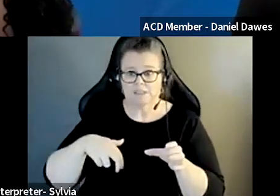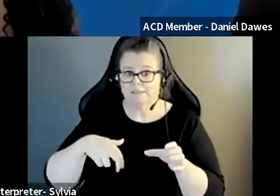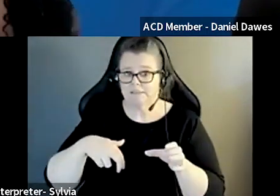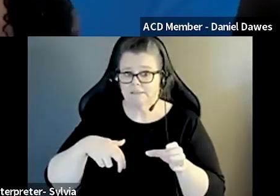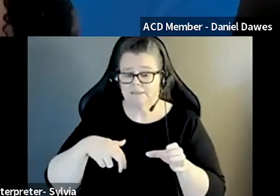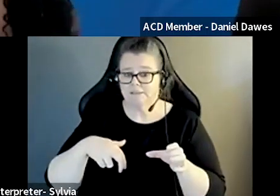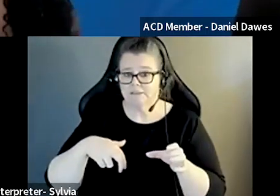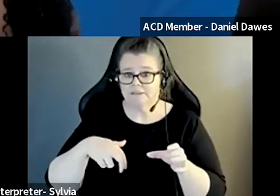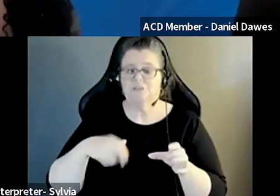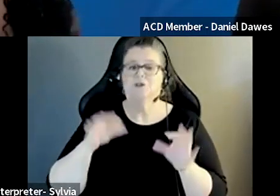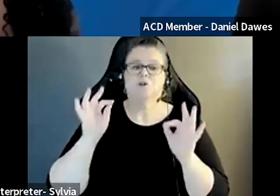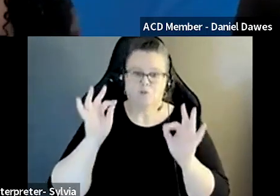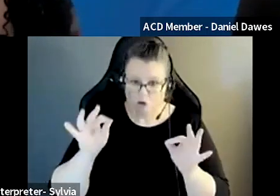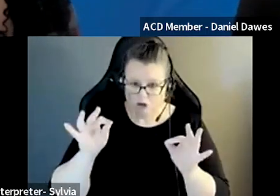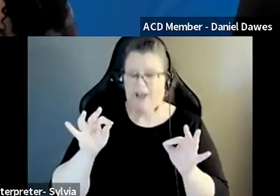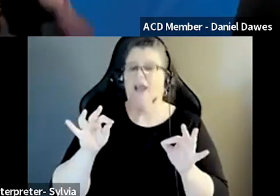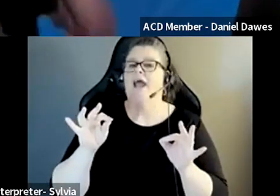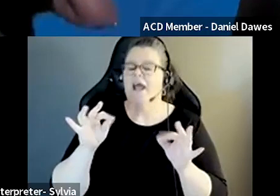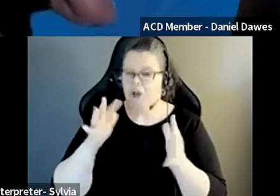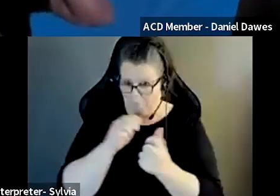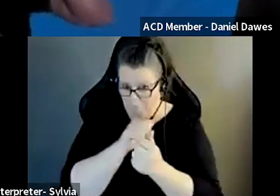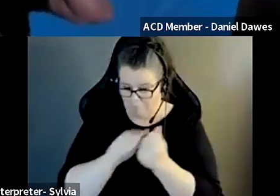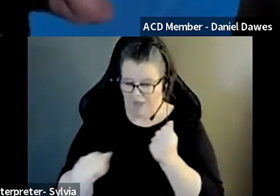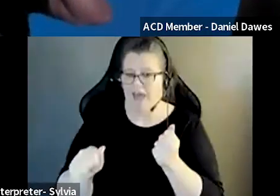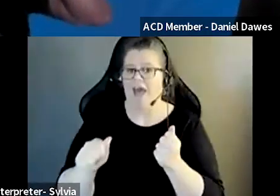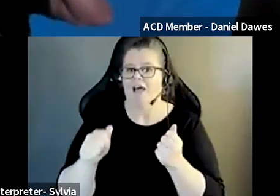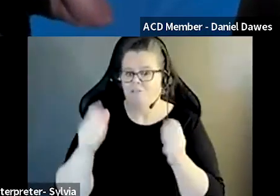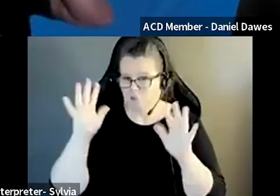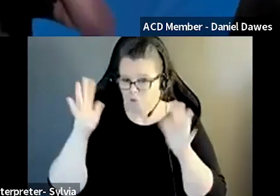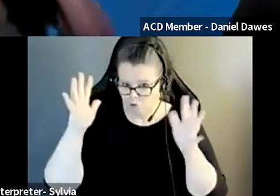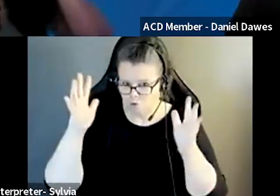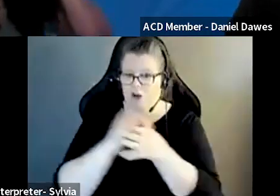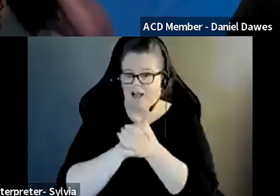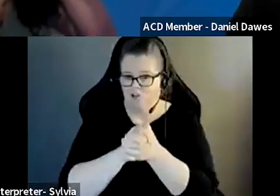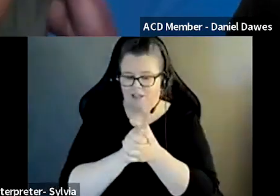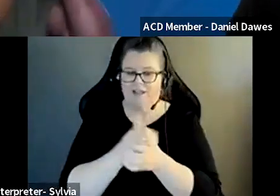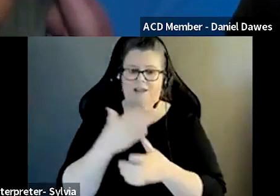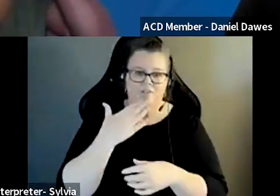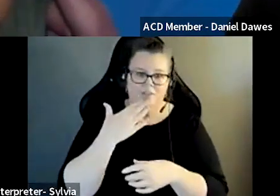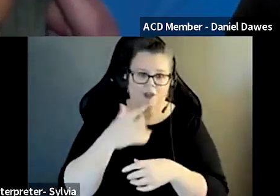Great. The terms of reference passed. Congratulations. Thanks so much to the co-chairs, and a special thanks